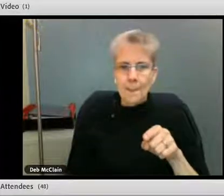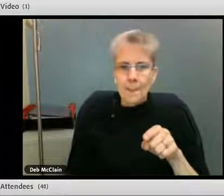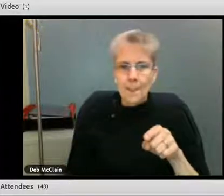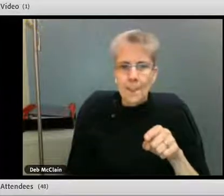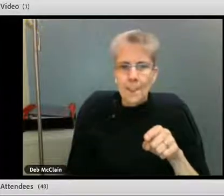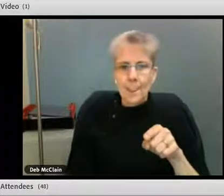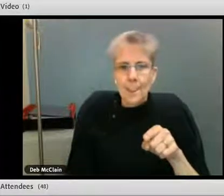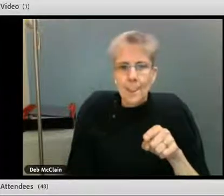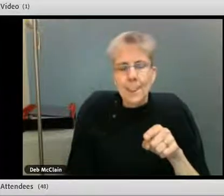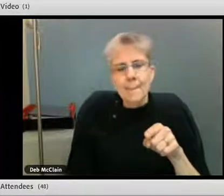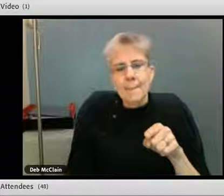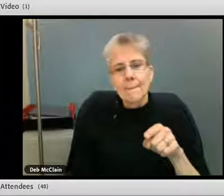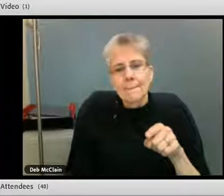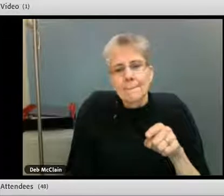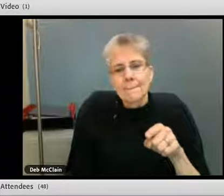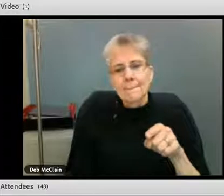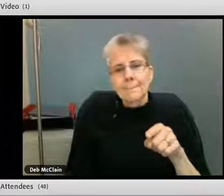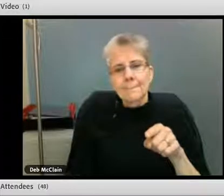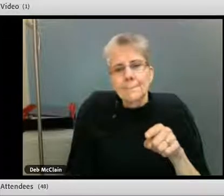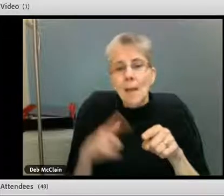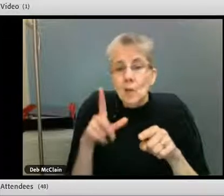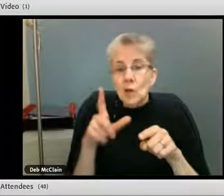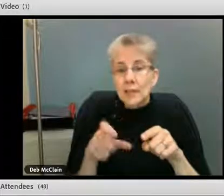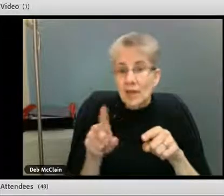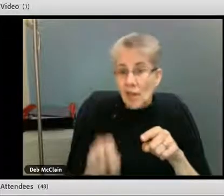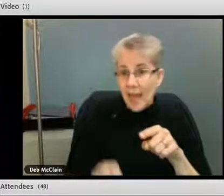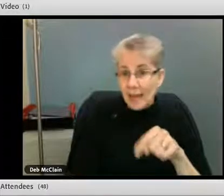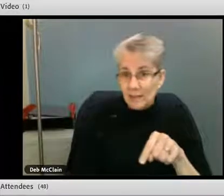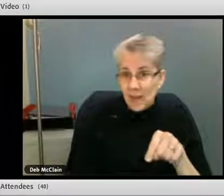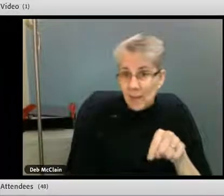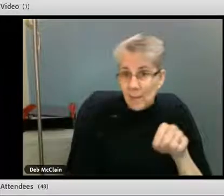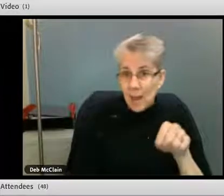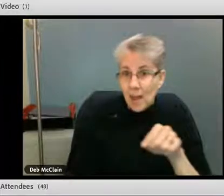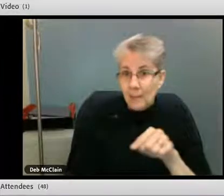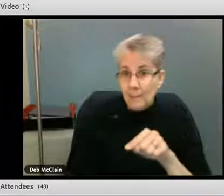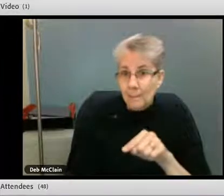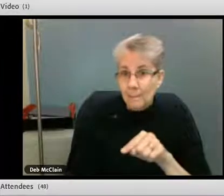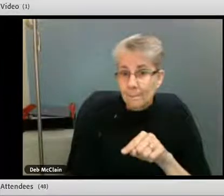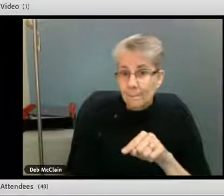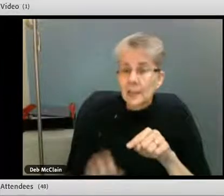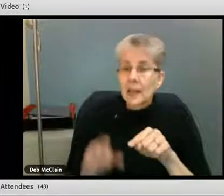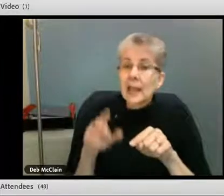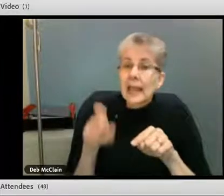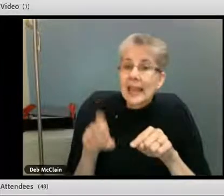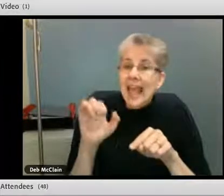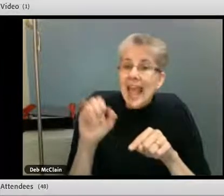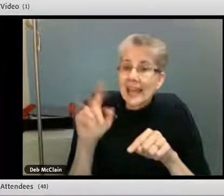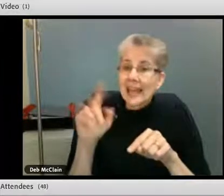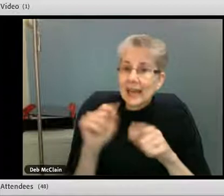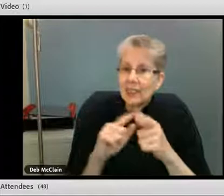I'm going to click on this image. I can hit edit, and I can just start changing it. I can add the words to it.